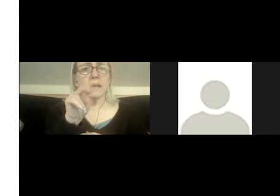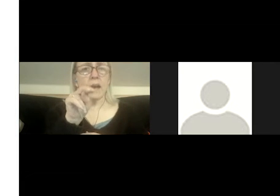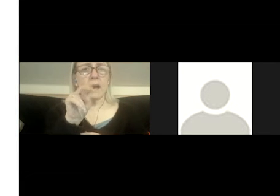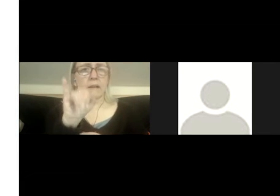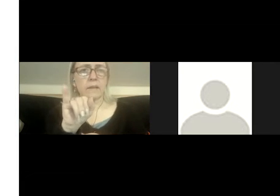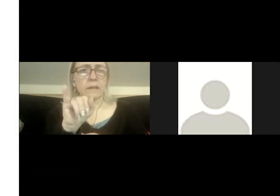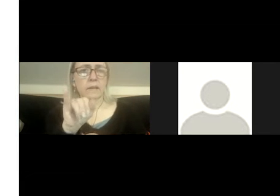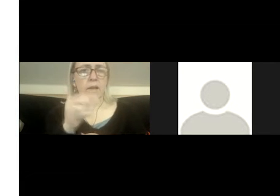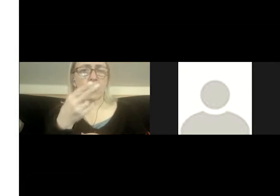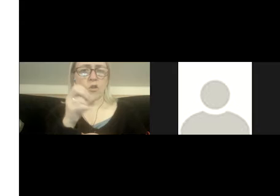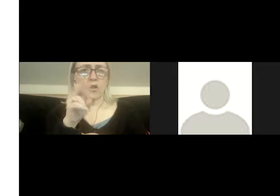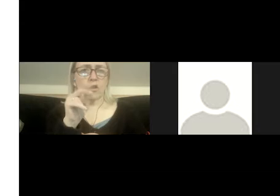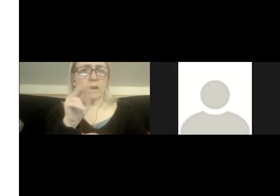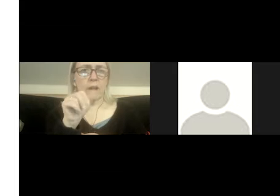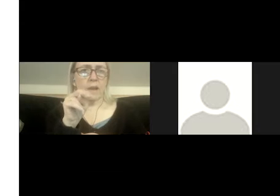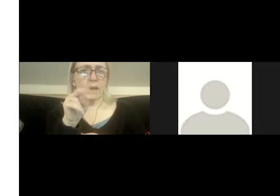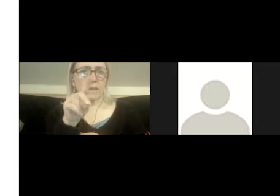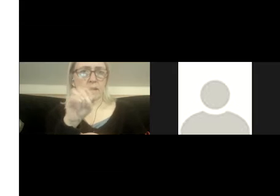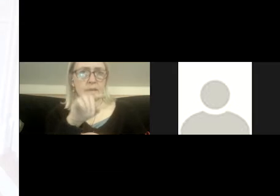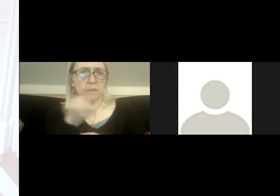has played a critical role in a strategic initiative